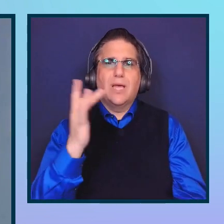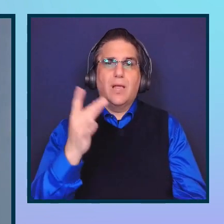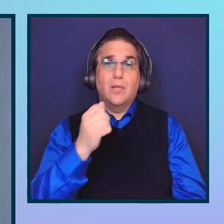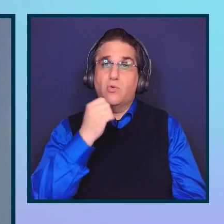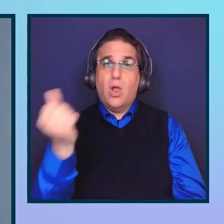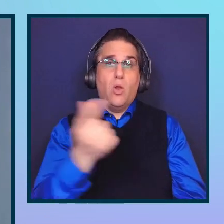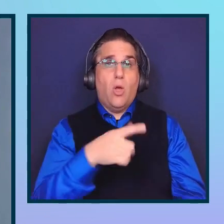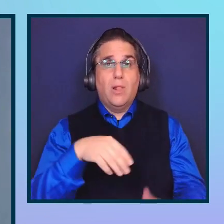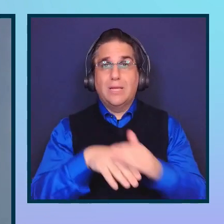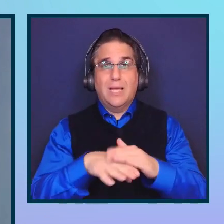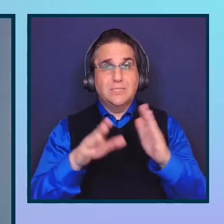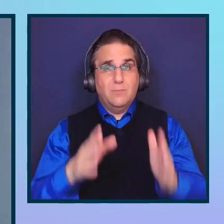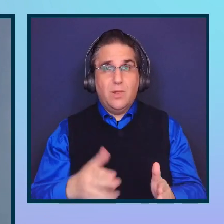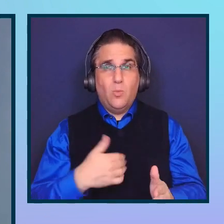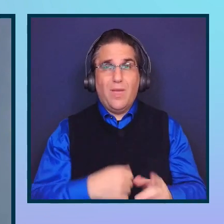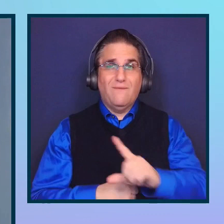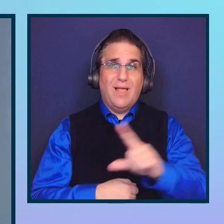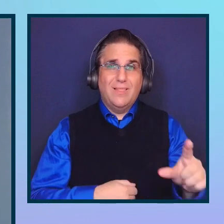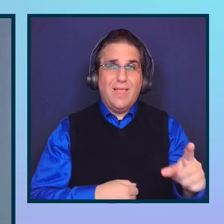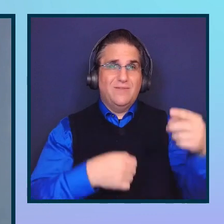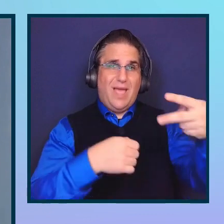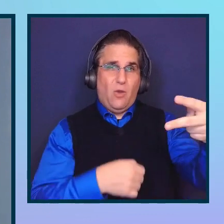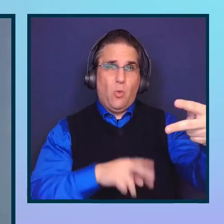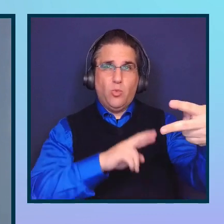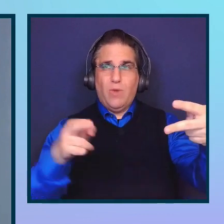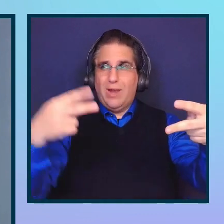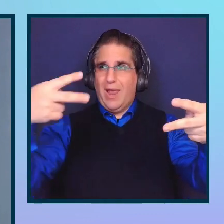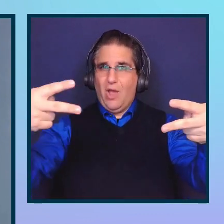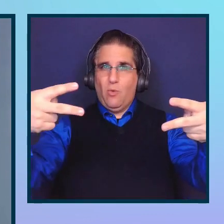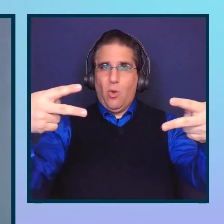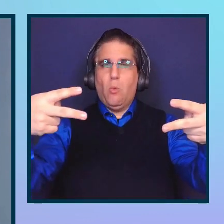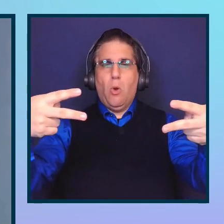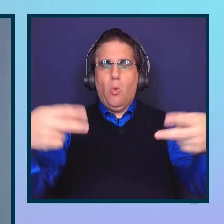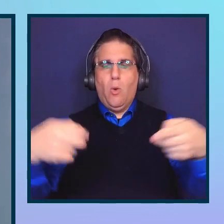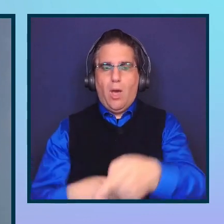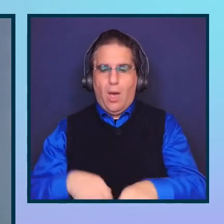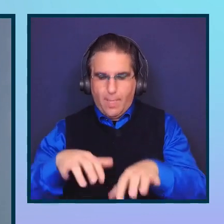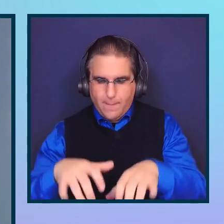there's a left arrow, a right arrow. You kinda get an idea that you can use your arrow keys to navigate through them.